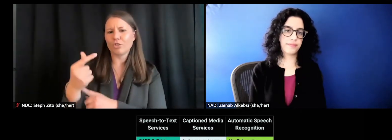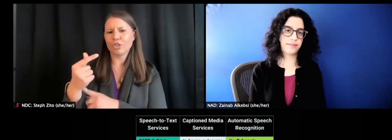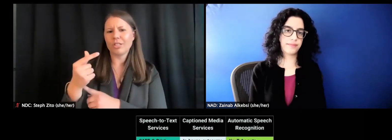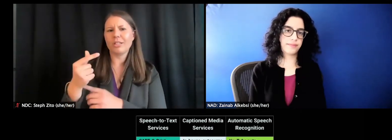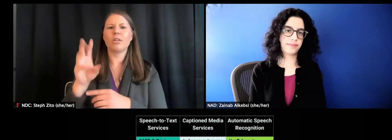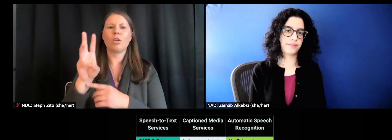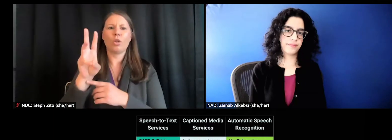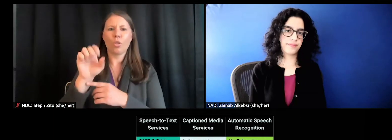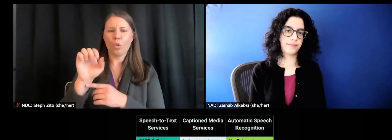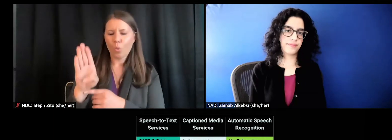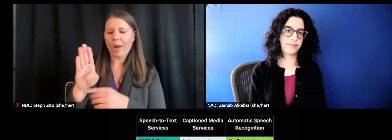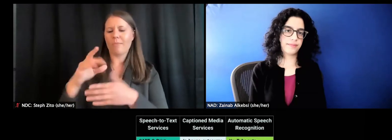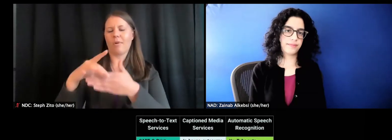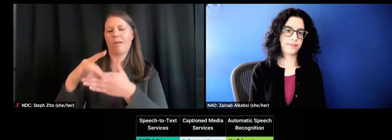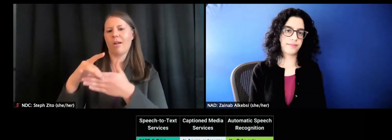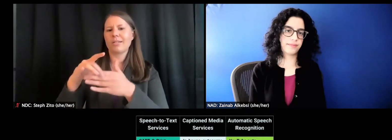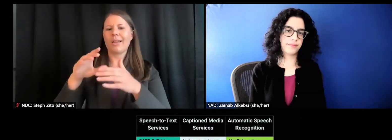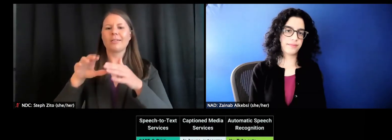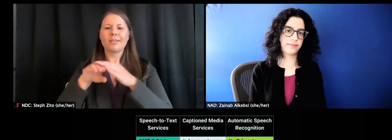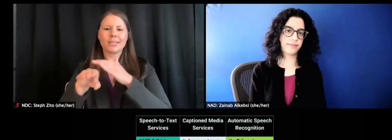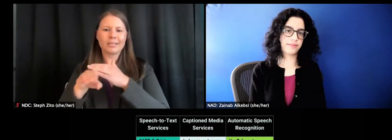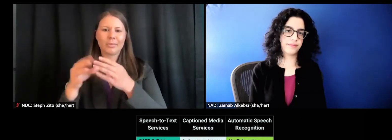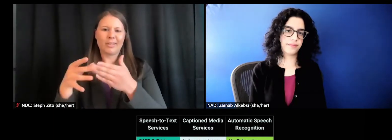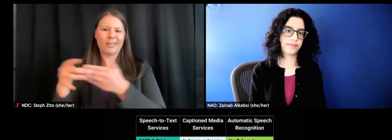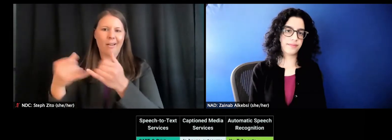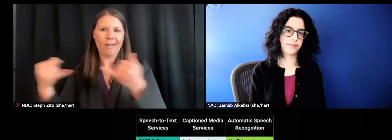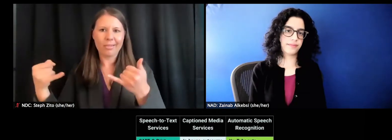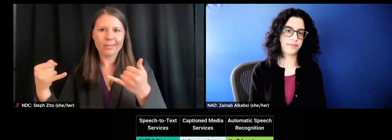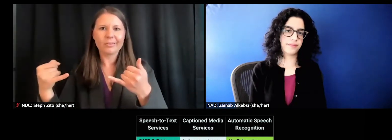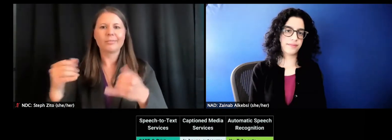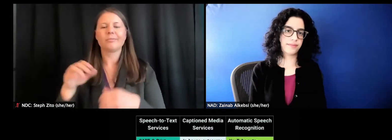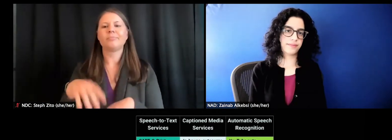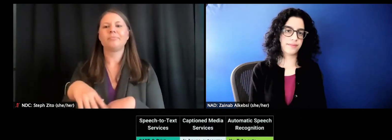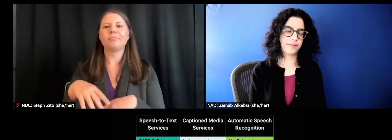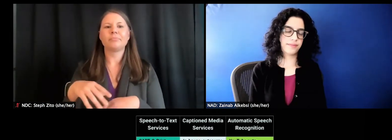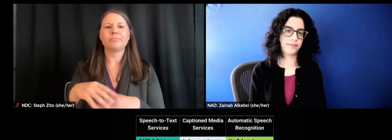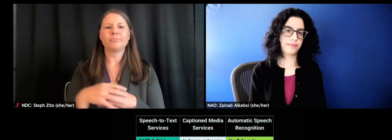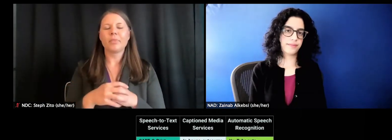There is also the web content accessibility guidelines that are applied for caption media services.